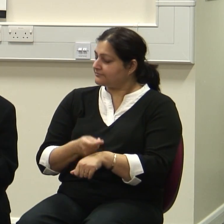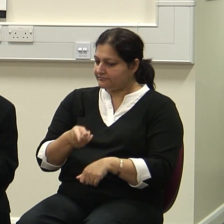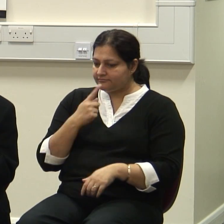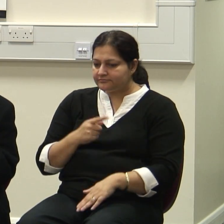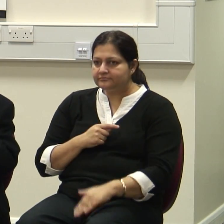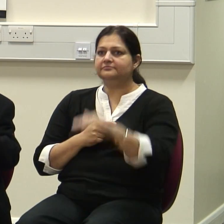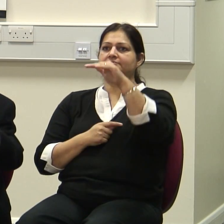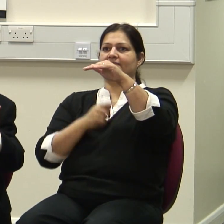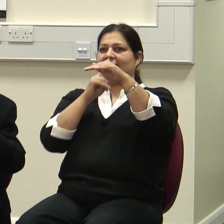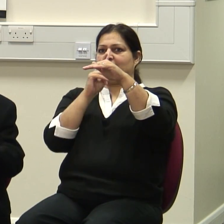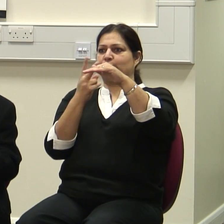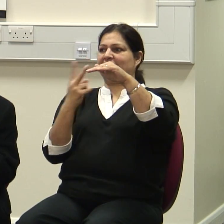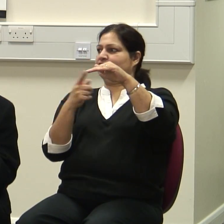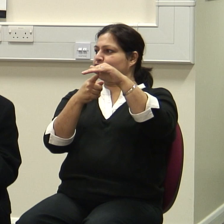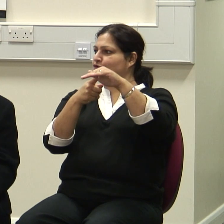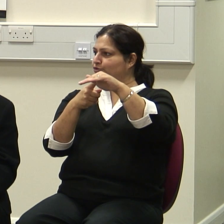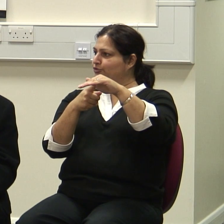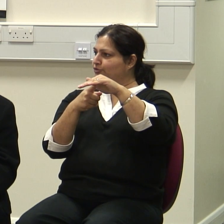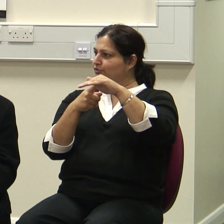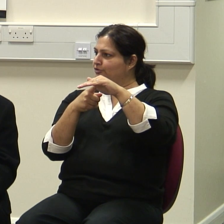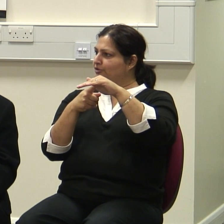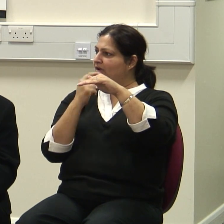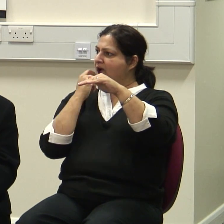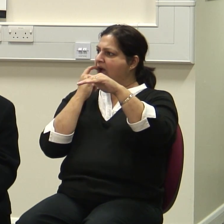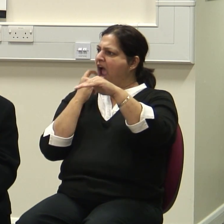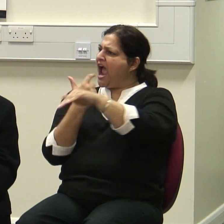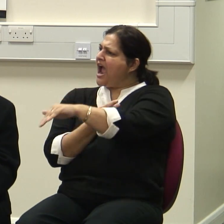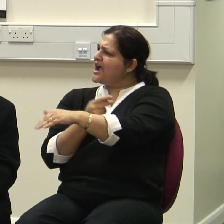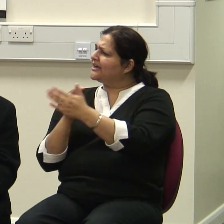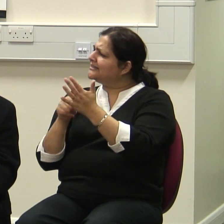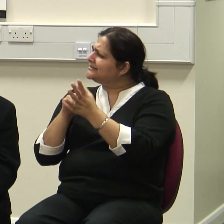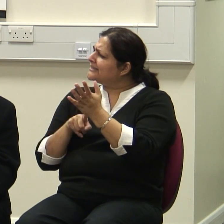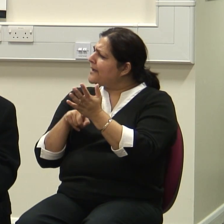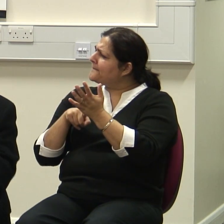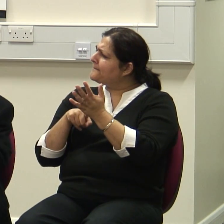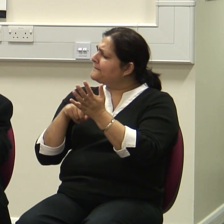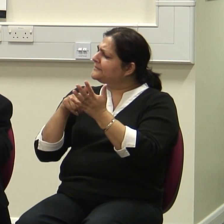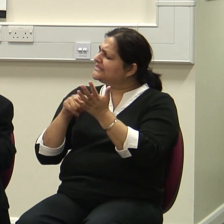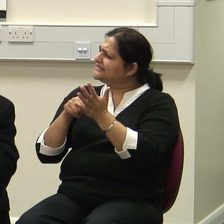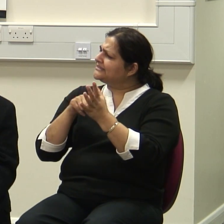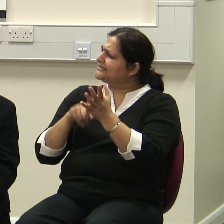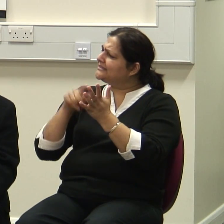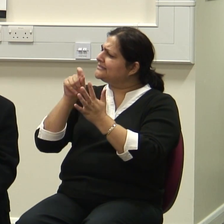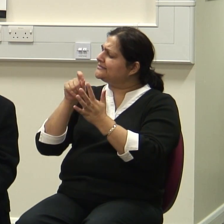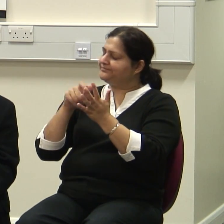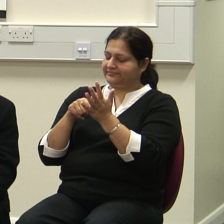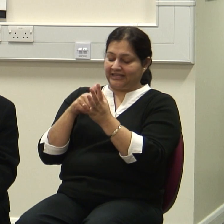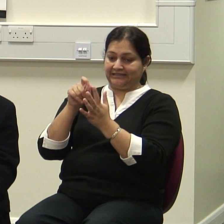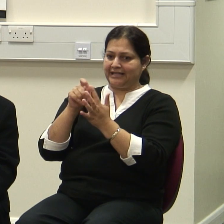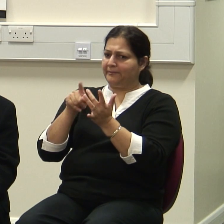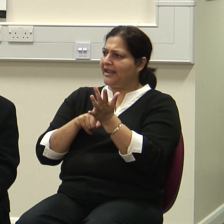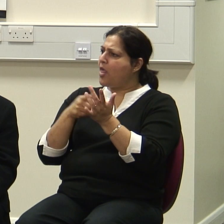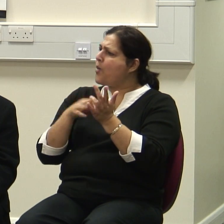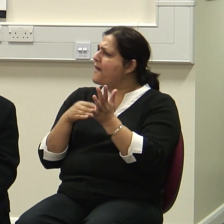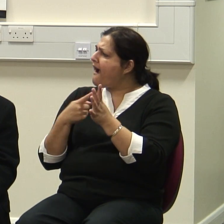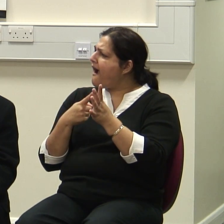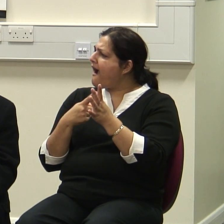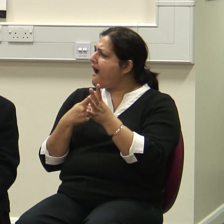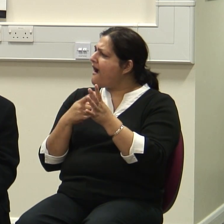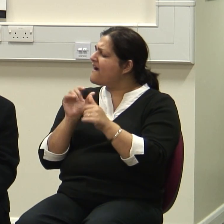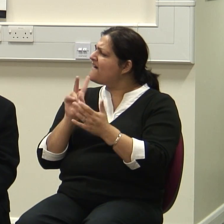year old daughter about papilloma injections? You know, they have this vaccine for cancer